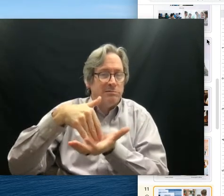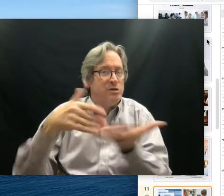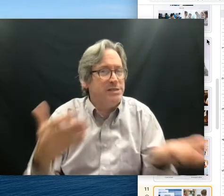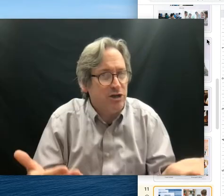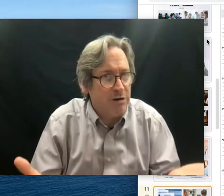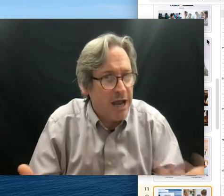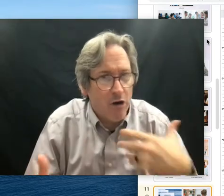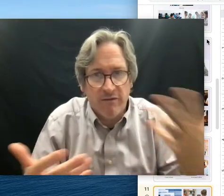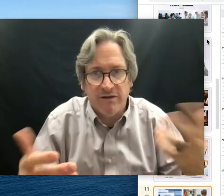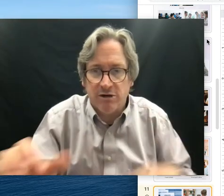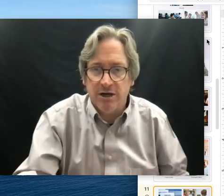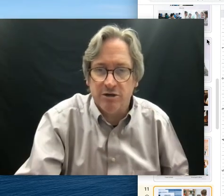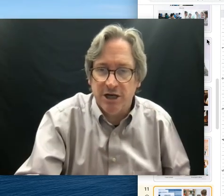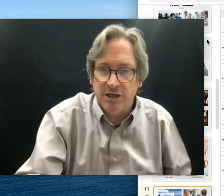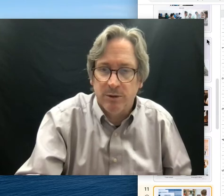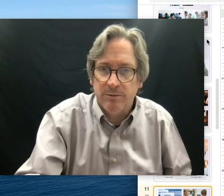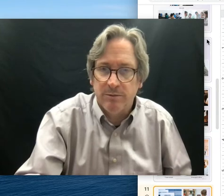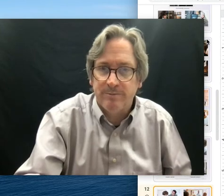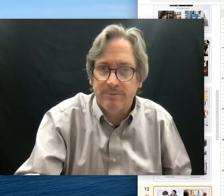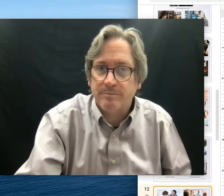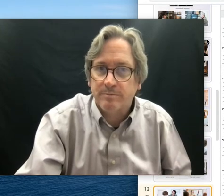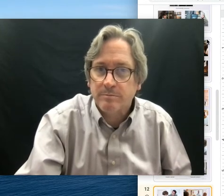so center and office are interchangeable